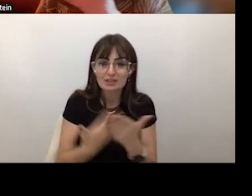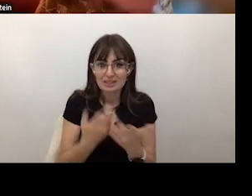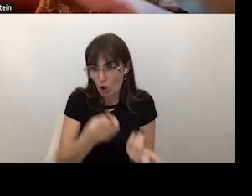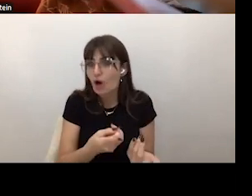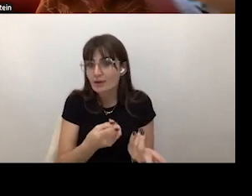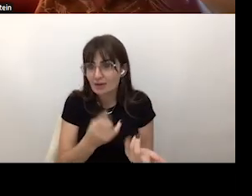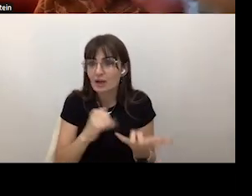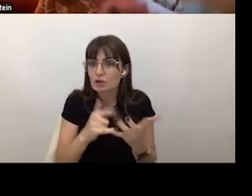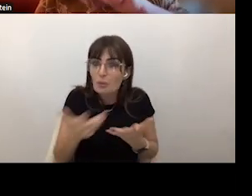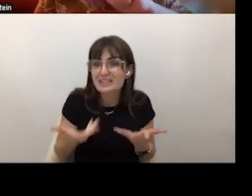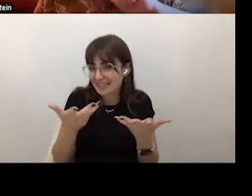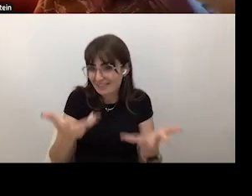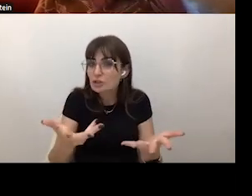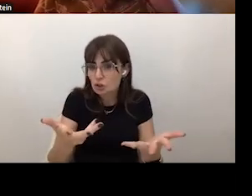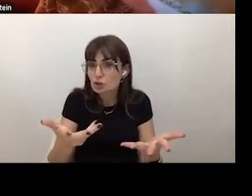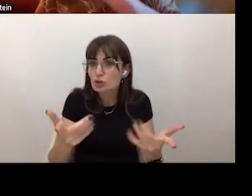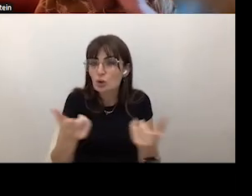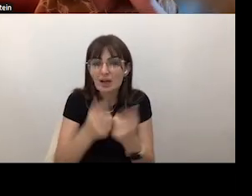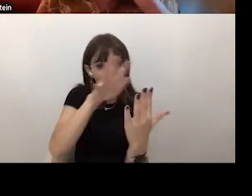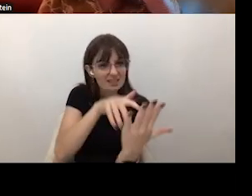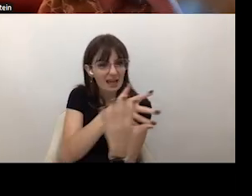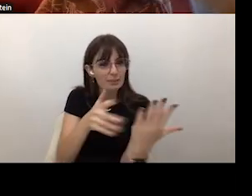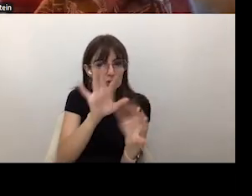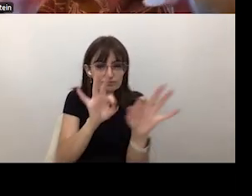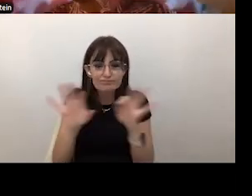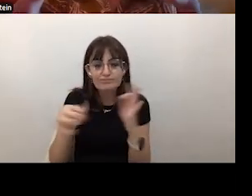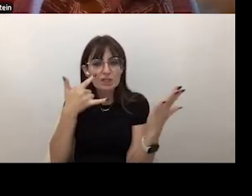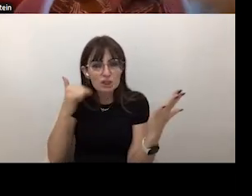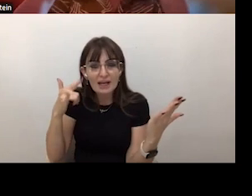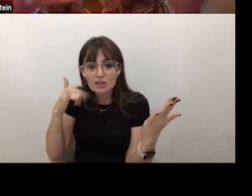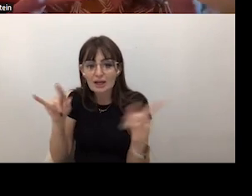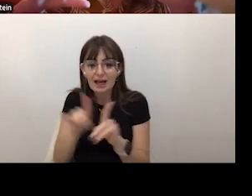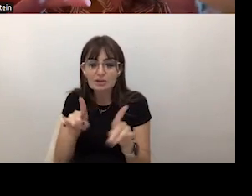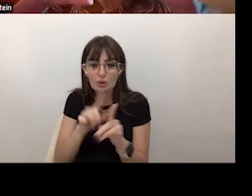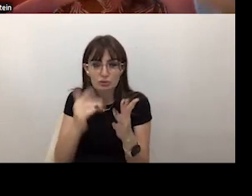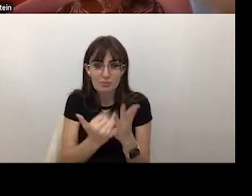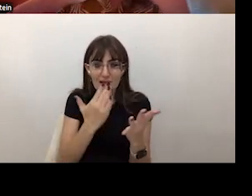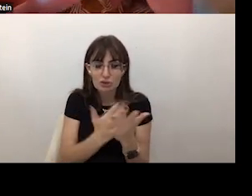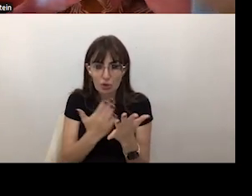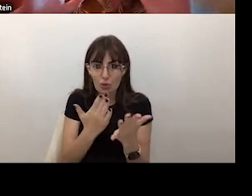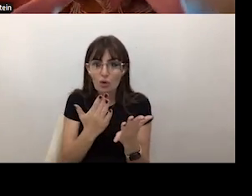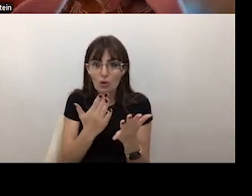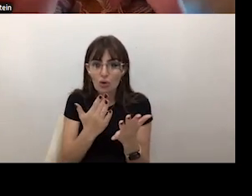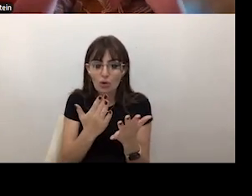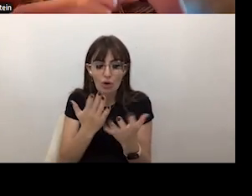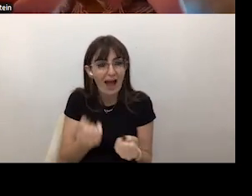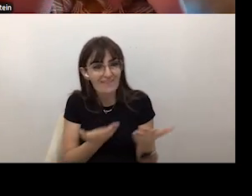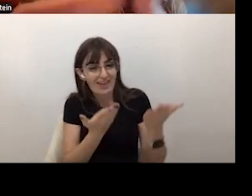that to you in a table that you can check and you can have this out so that you can see what